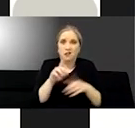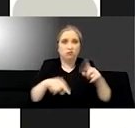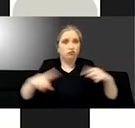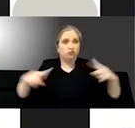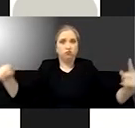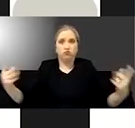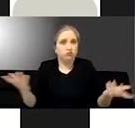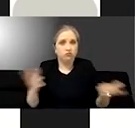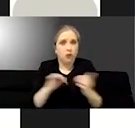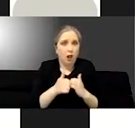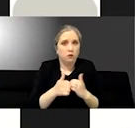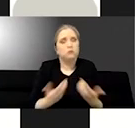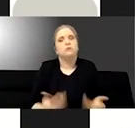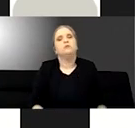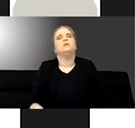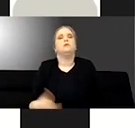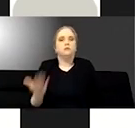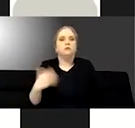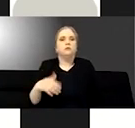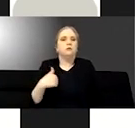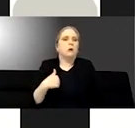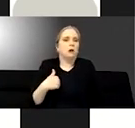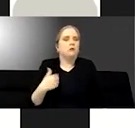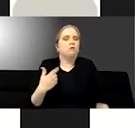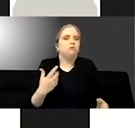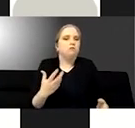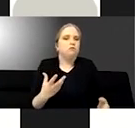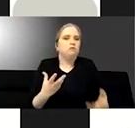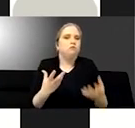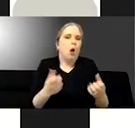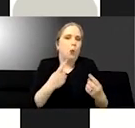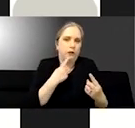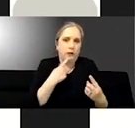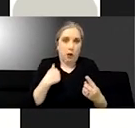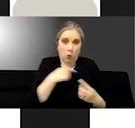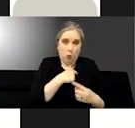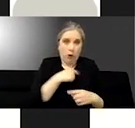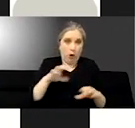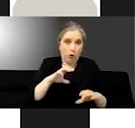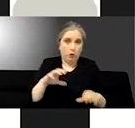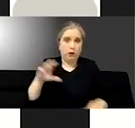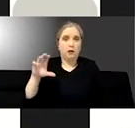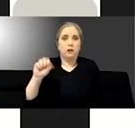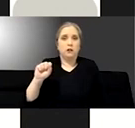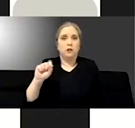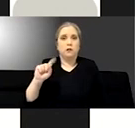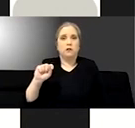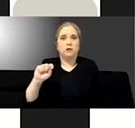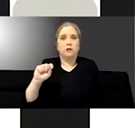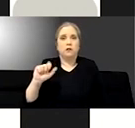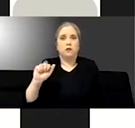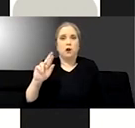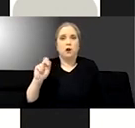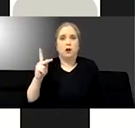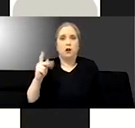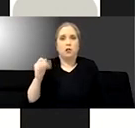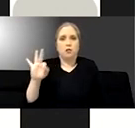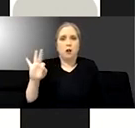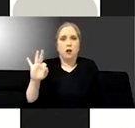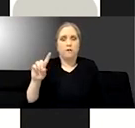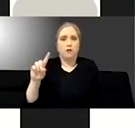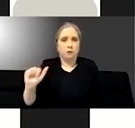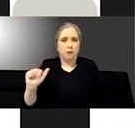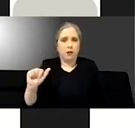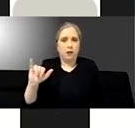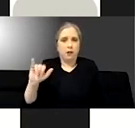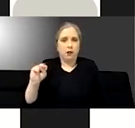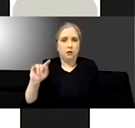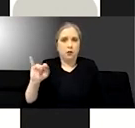Yeah, how are we helping the businesses. Well, I'm going to say that what we're doing at the Starkloff Disability Institute is working to empower companies to understand people with disabilities, train them to be welcoming. They have -- you know, most of the jobs handed out in the country are handed out by nondisabled recruiters and hiring managers.